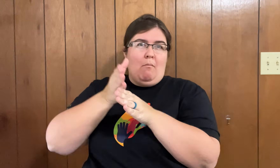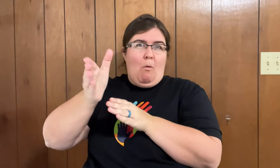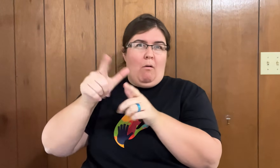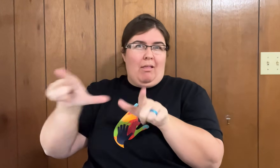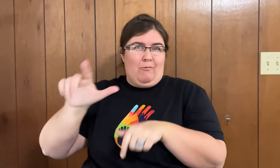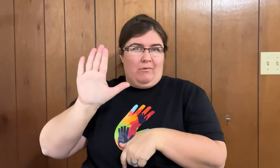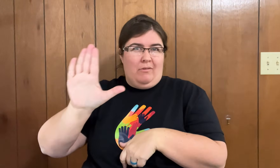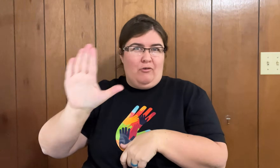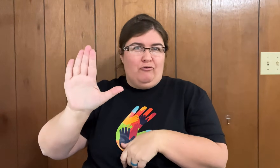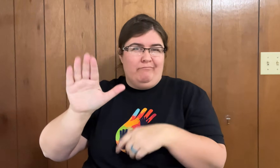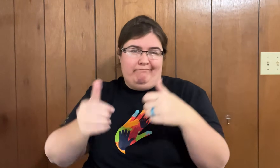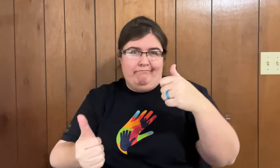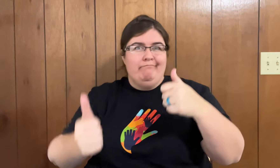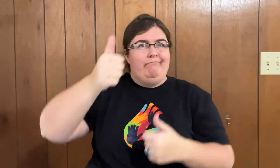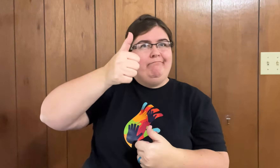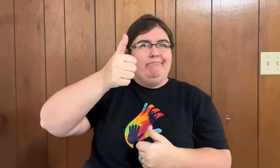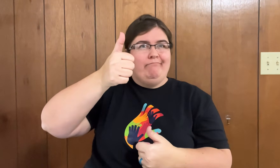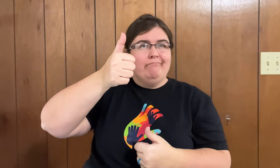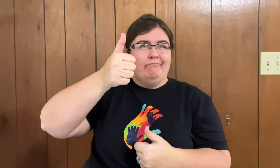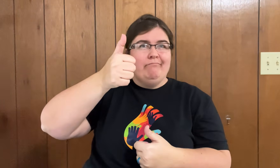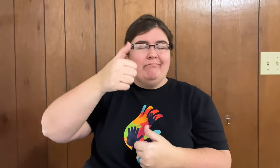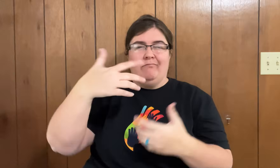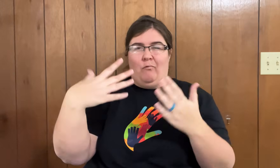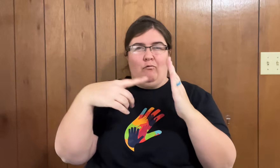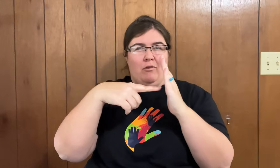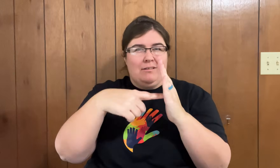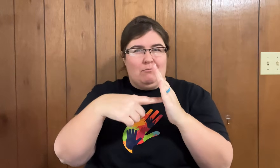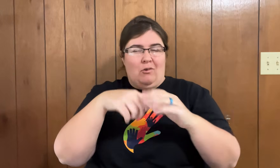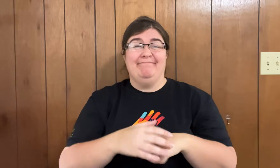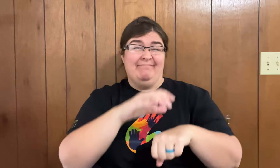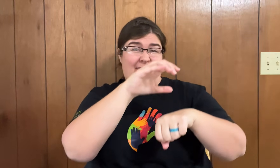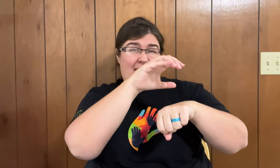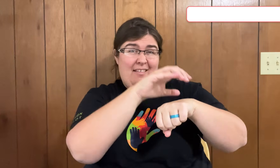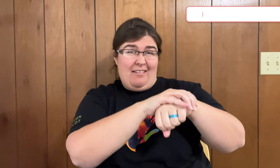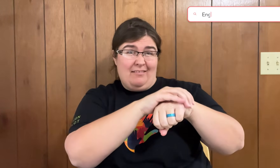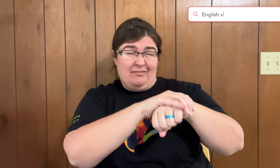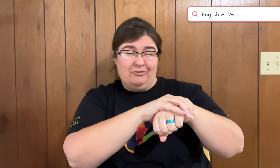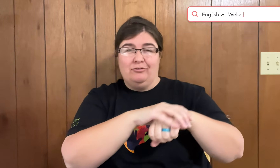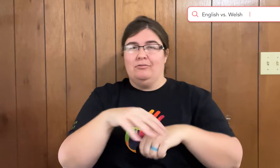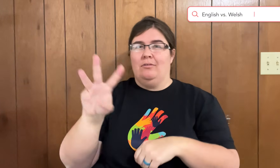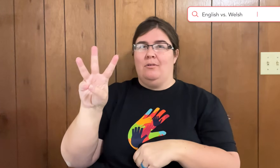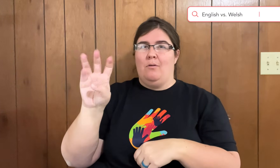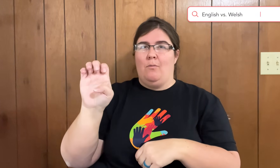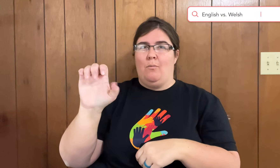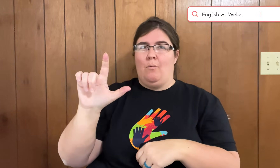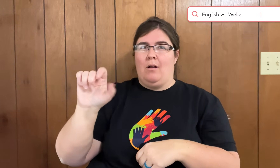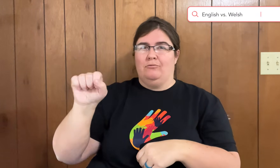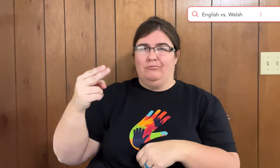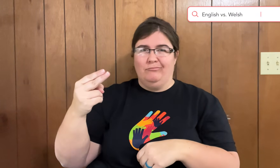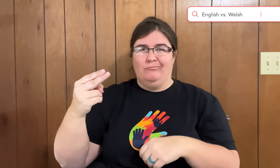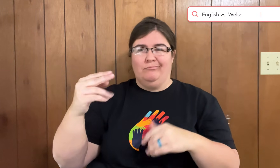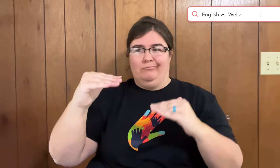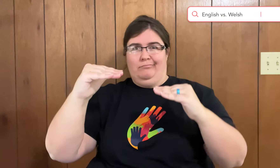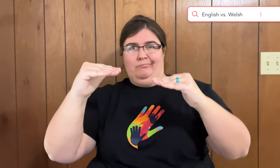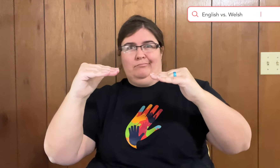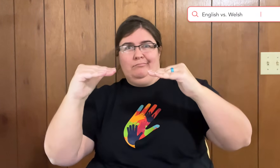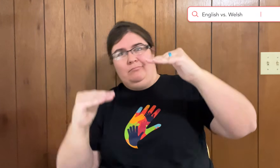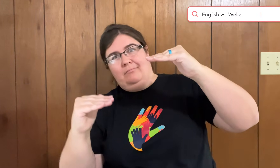the ruling language. For example, this occurred between English and Welsh.